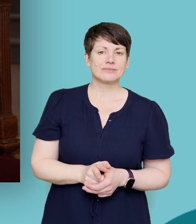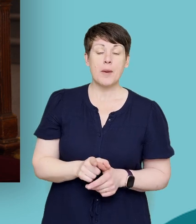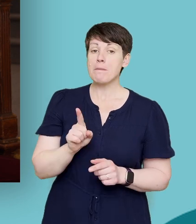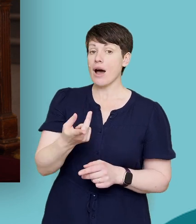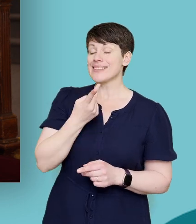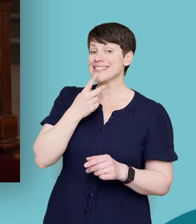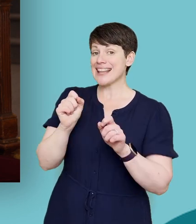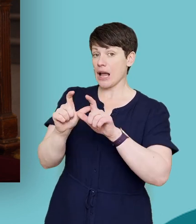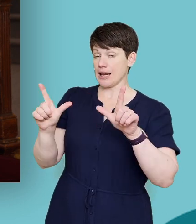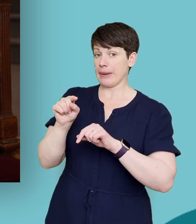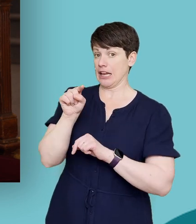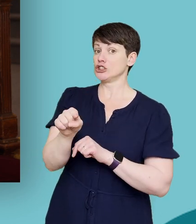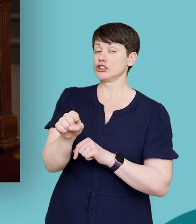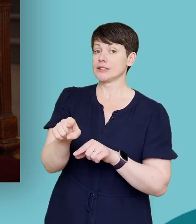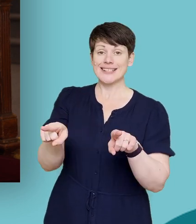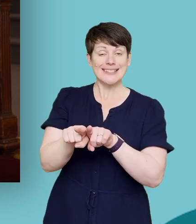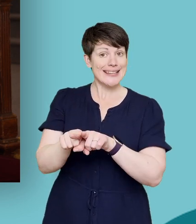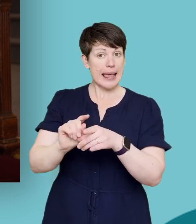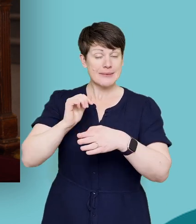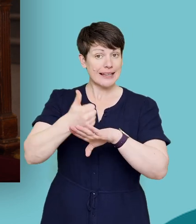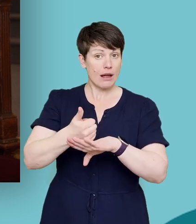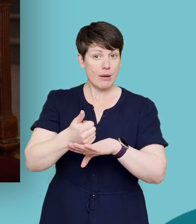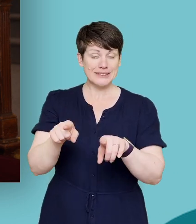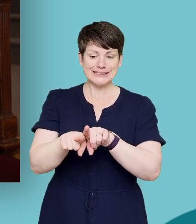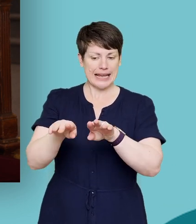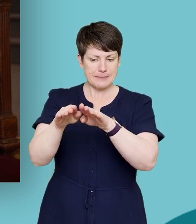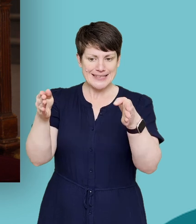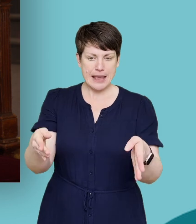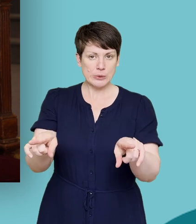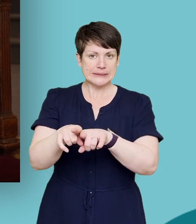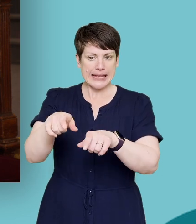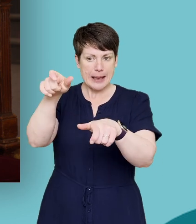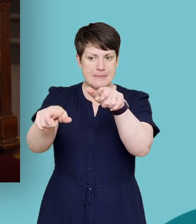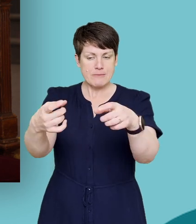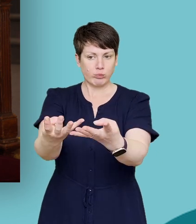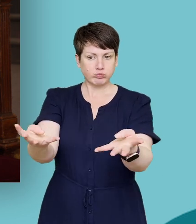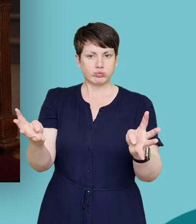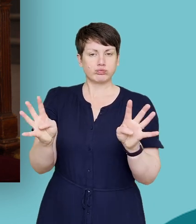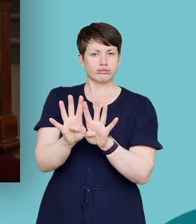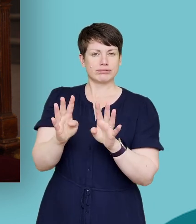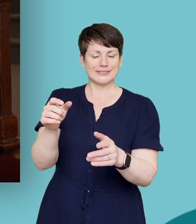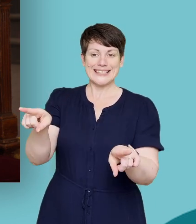The second set of the picture is the same people around the table, big bowl of food